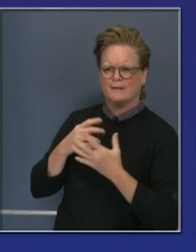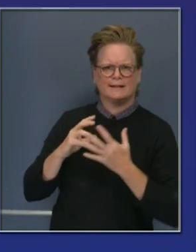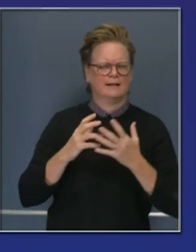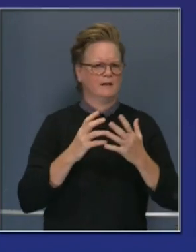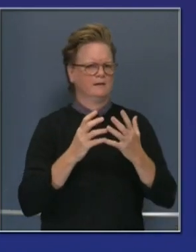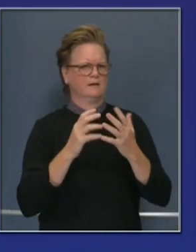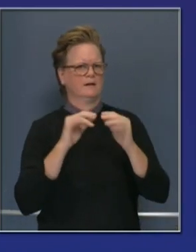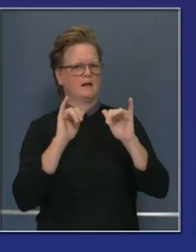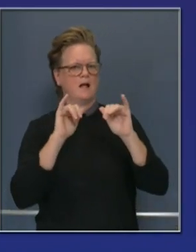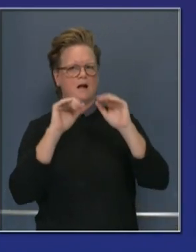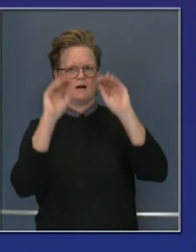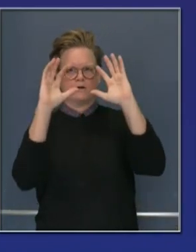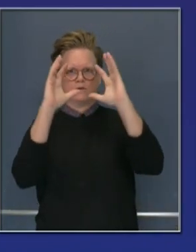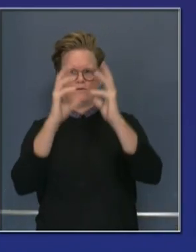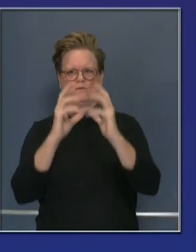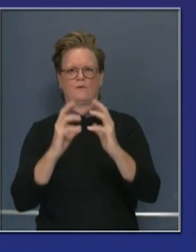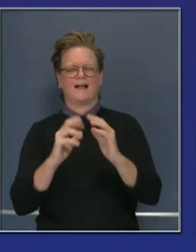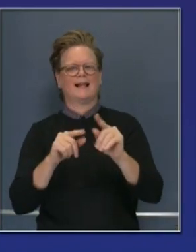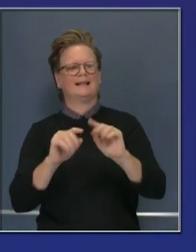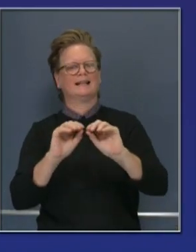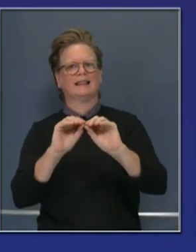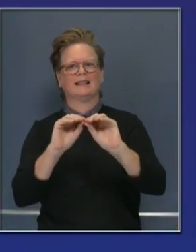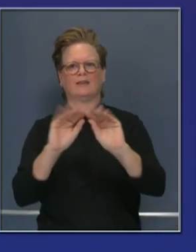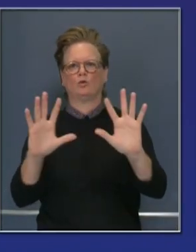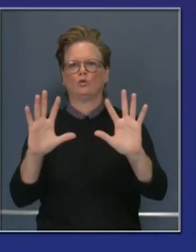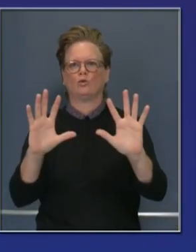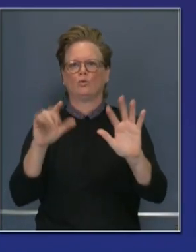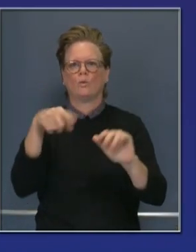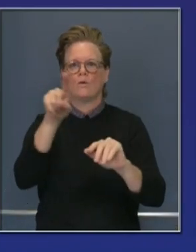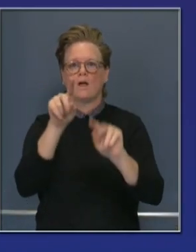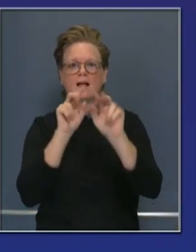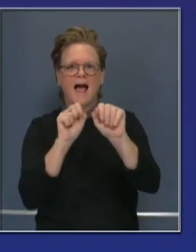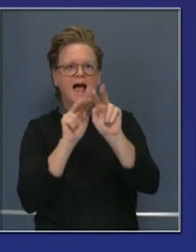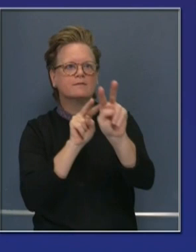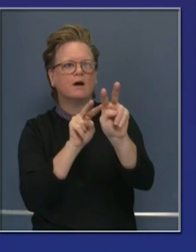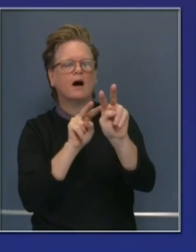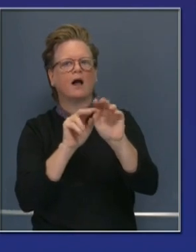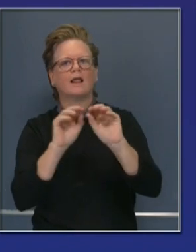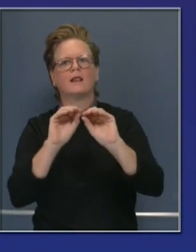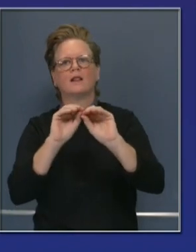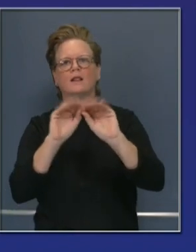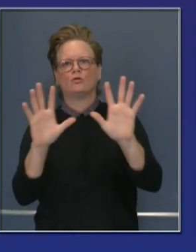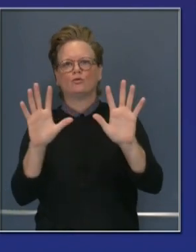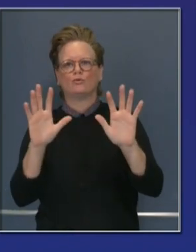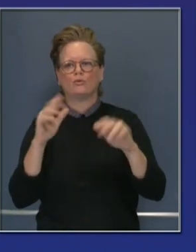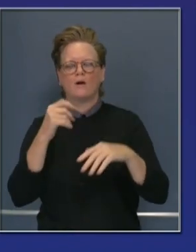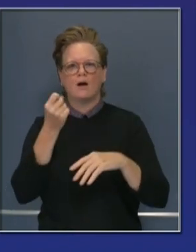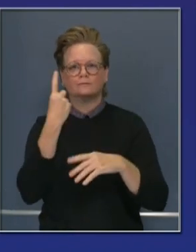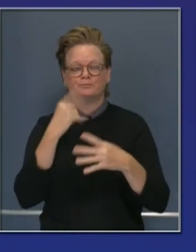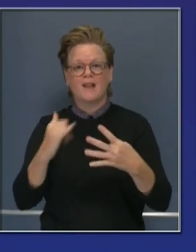SEEKING THAT GUIDANCE AND SEEKING ITS OVER THE COURSE OF MANY, MANY WEEKS TO PUT TOGETHER A CHART THAT YOU SEE